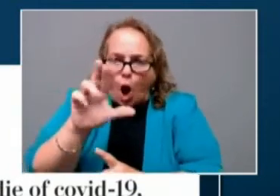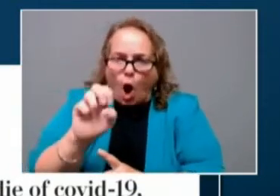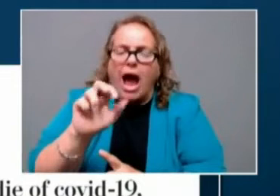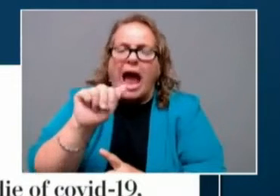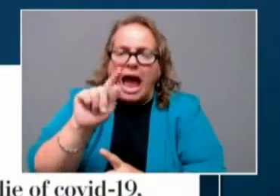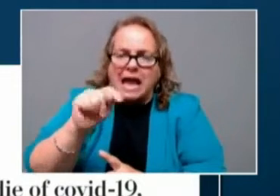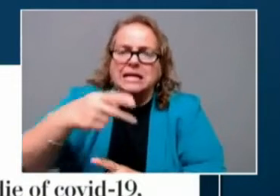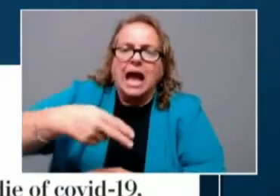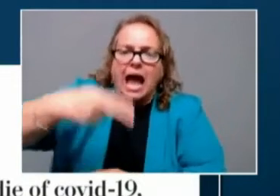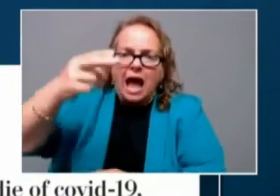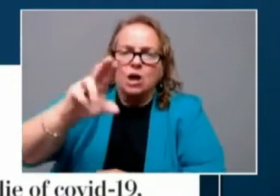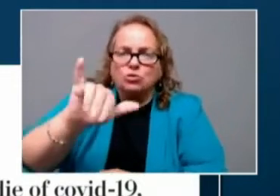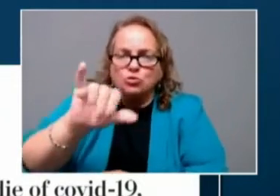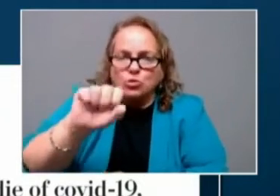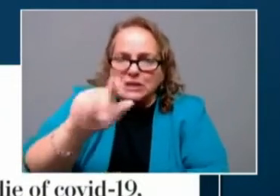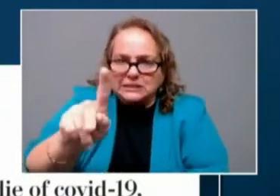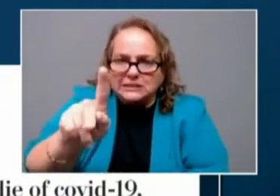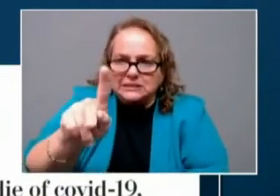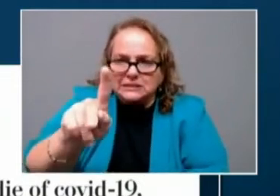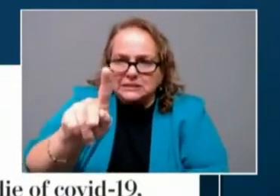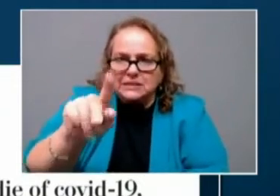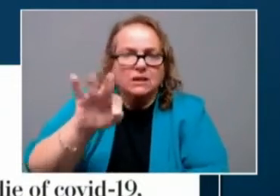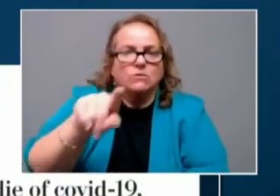effective. They won't make you sterile they won't cause problems with